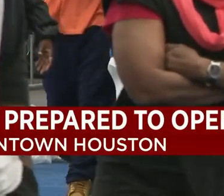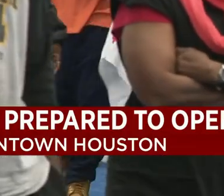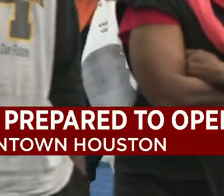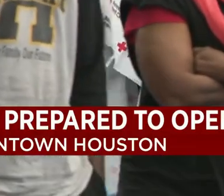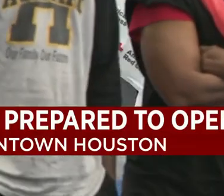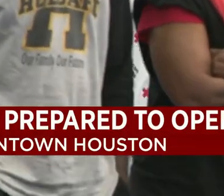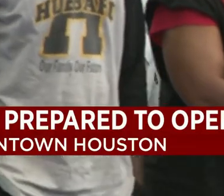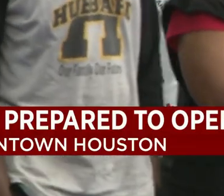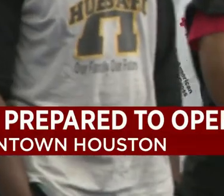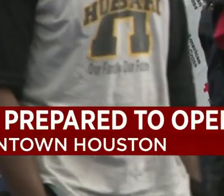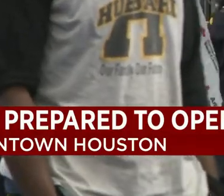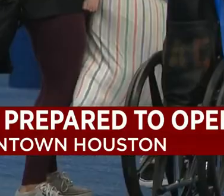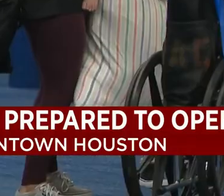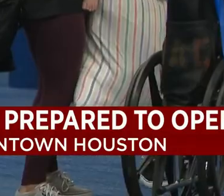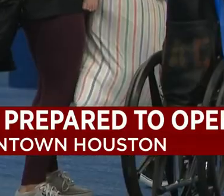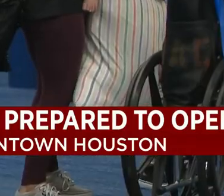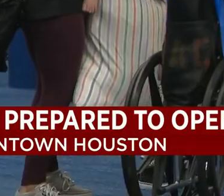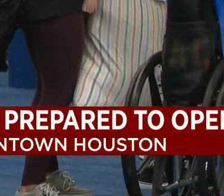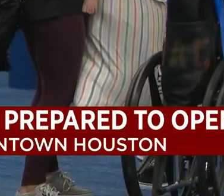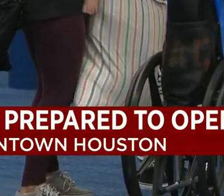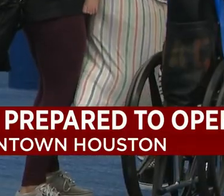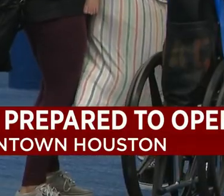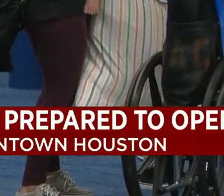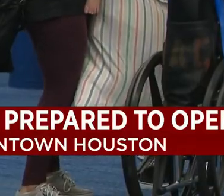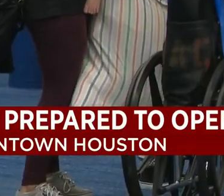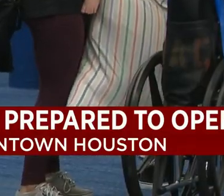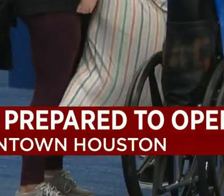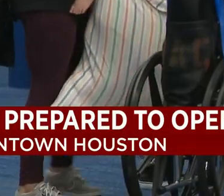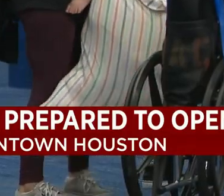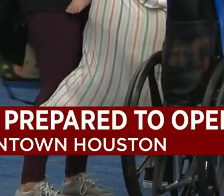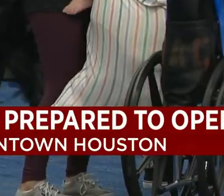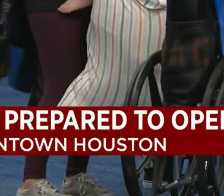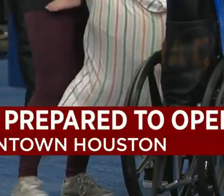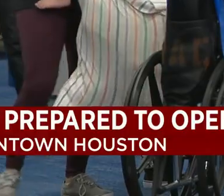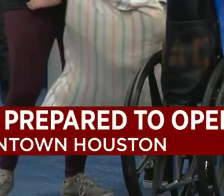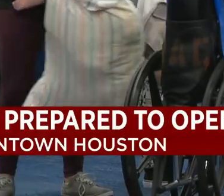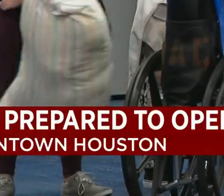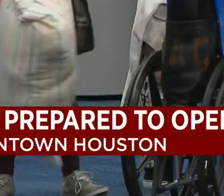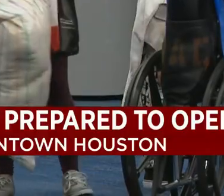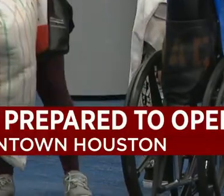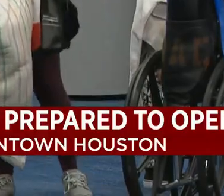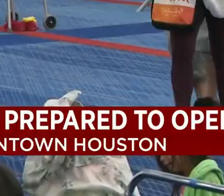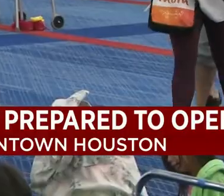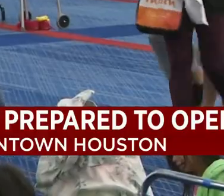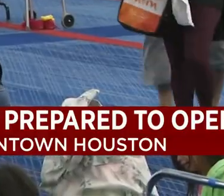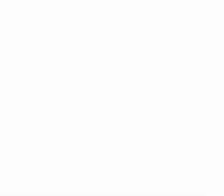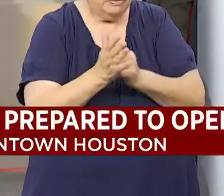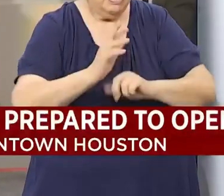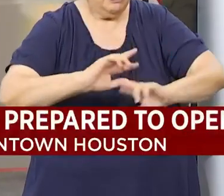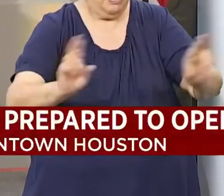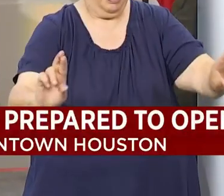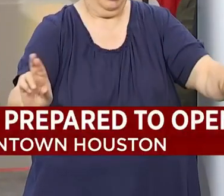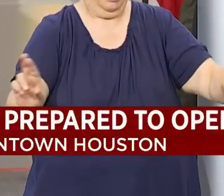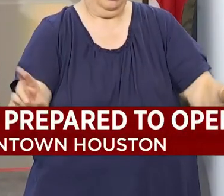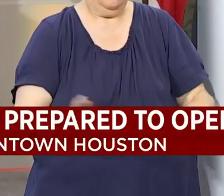MORE ON STAND BY. THEY HAVE A PLAN FOR SHELTERS IN PLACE. ONE OF WHICH WAS A LIFE LINE FOR